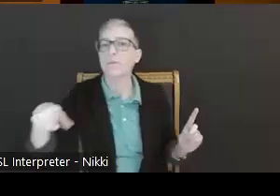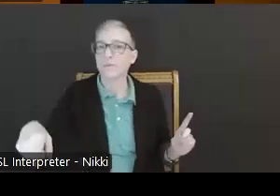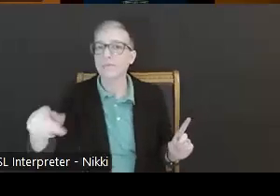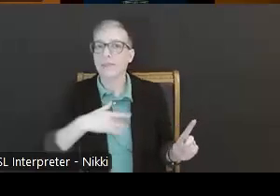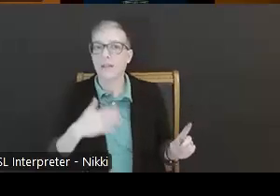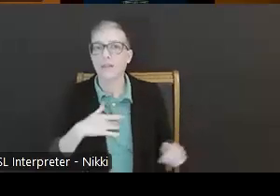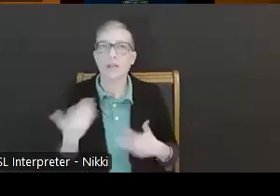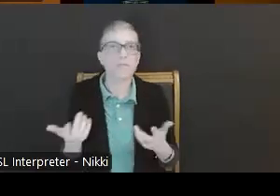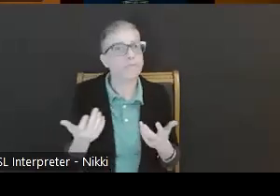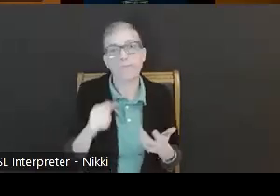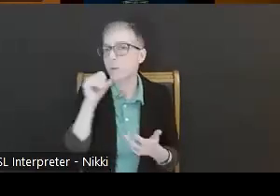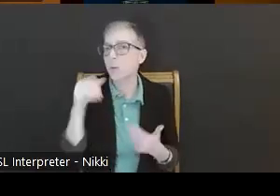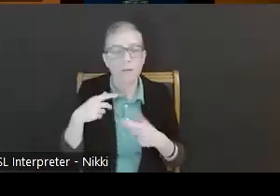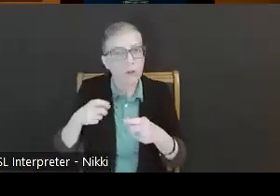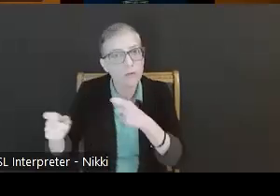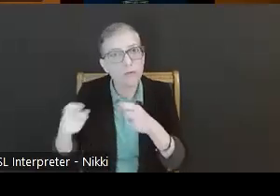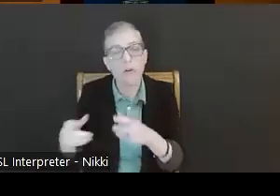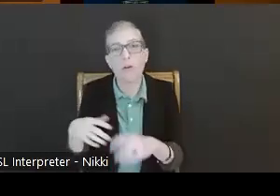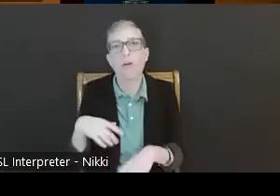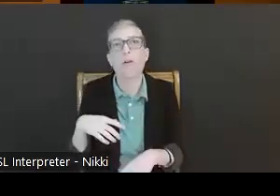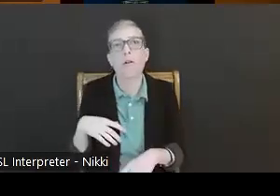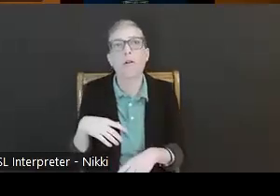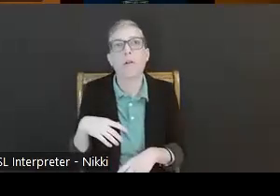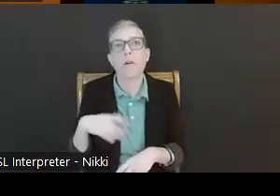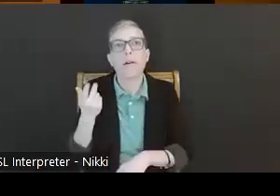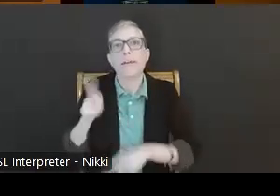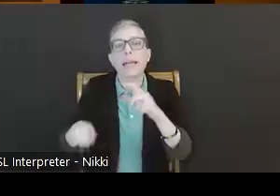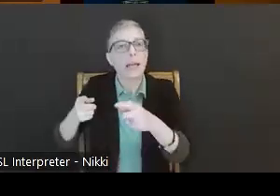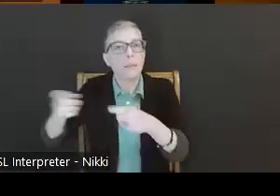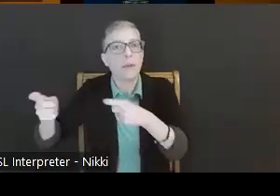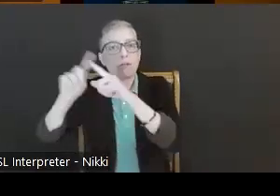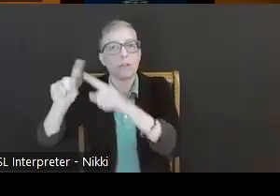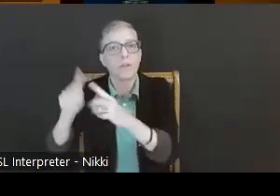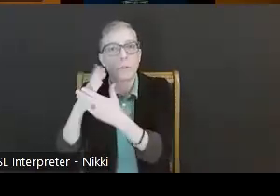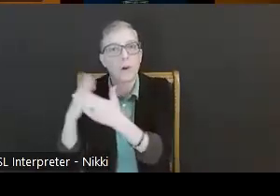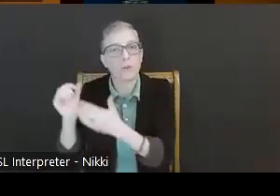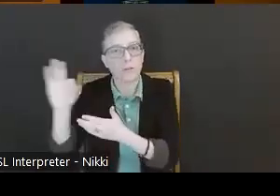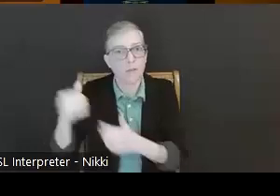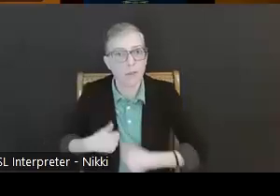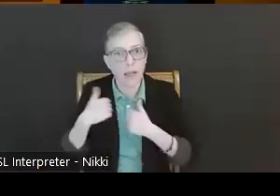able to manage a lot of portions of their life any longer because the caregiver is having to do so uh